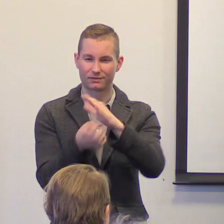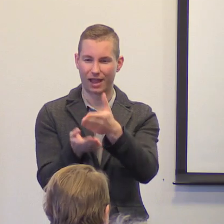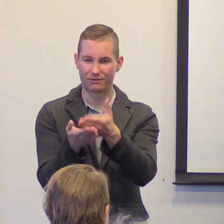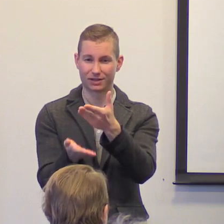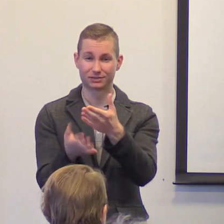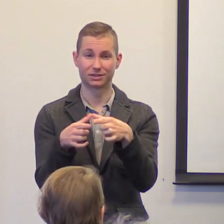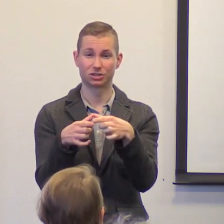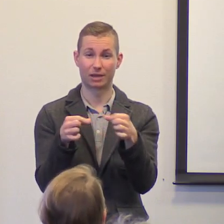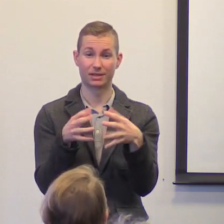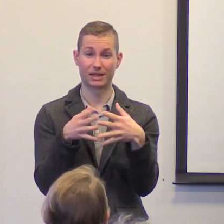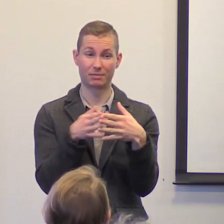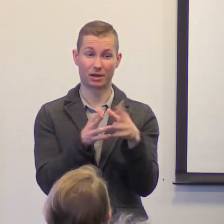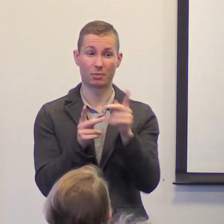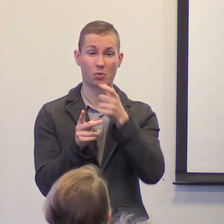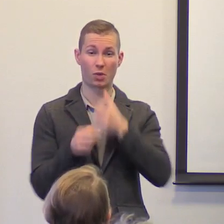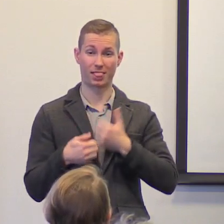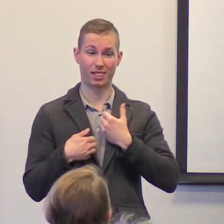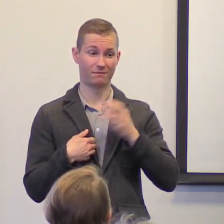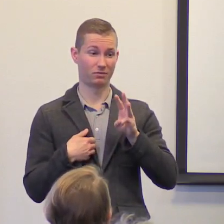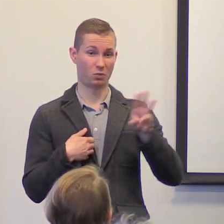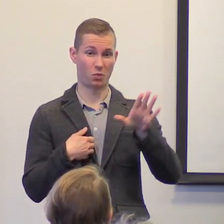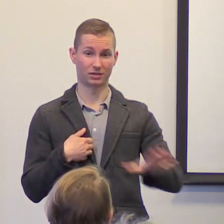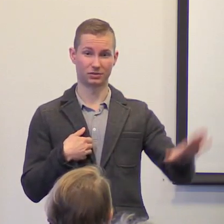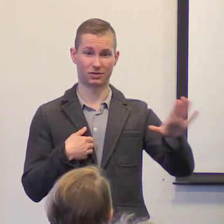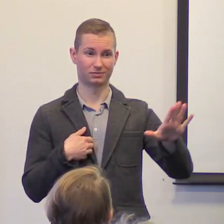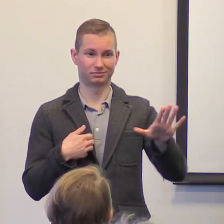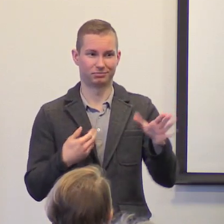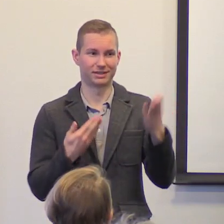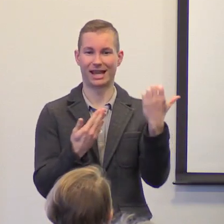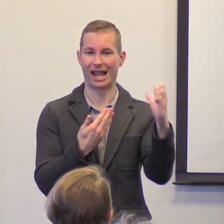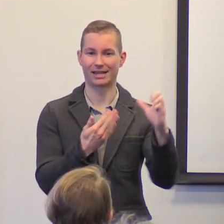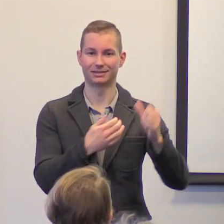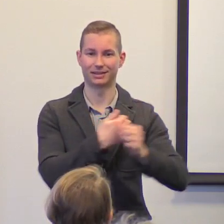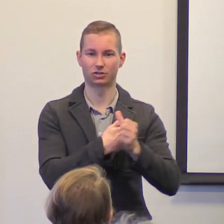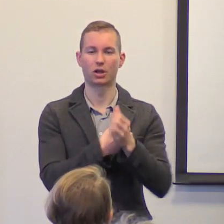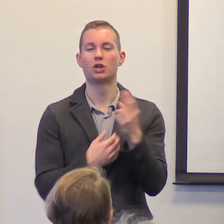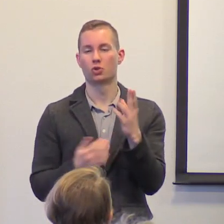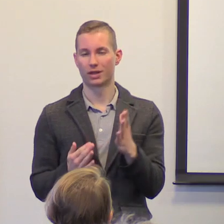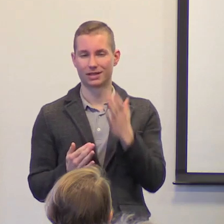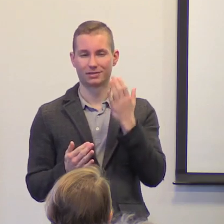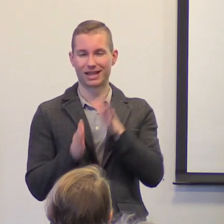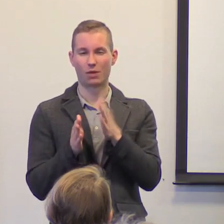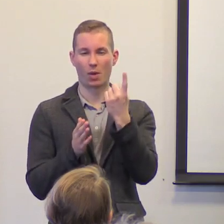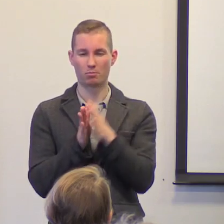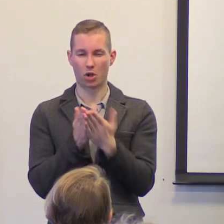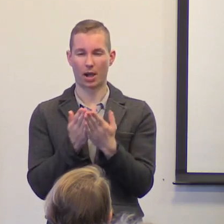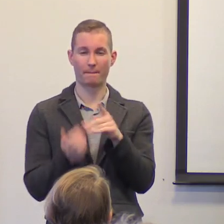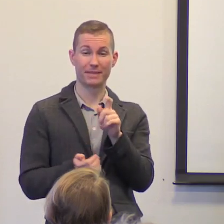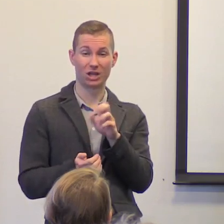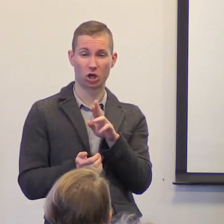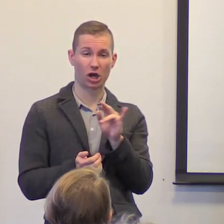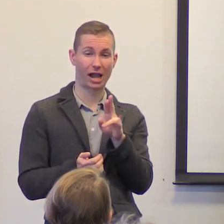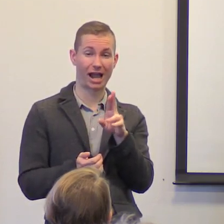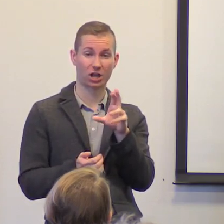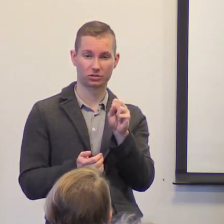living on the West Coast presented any danger. Historians especially ... There's a book by Peter Irons called Justice at War, where he